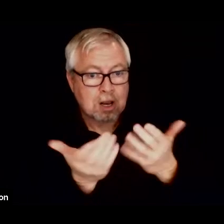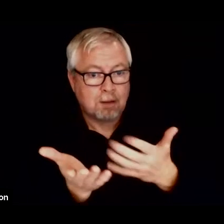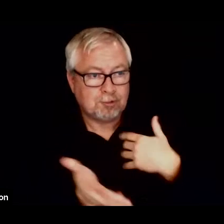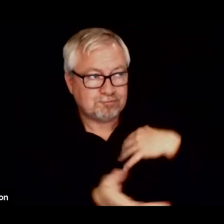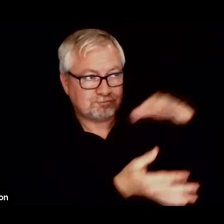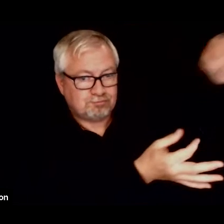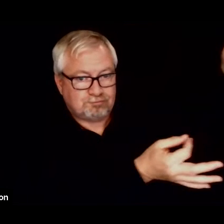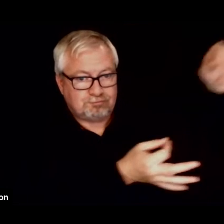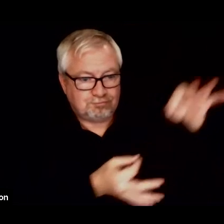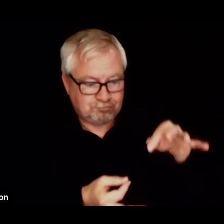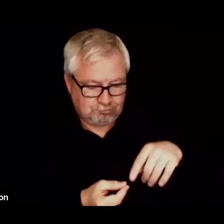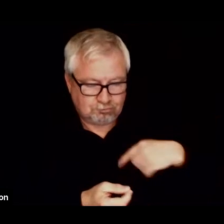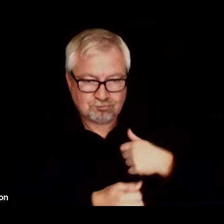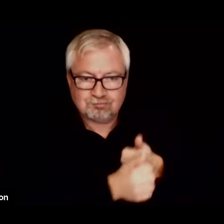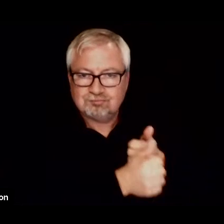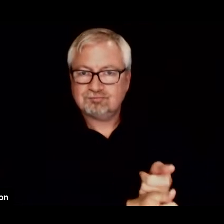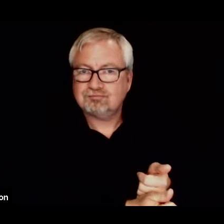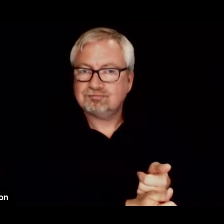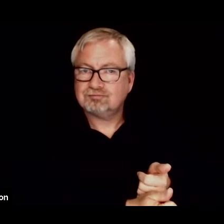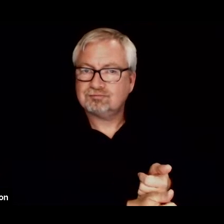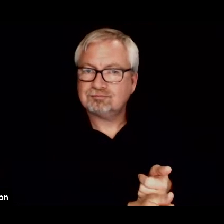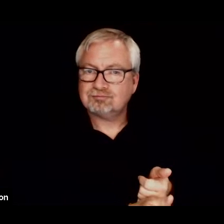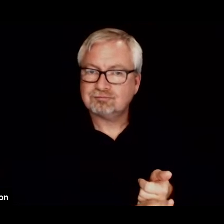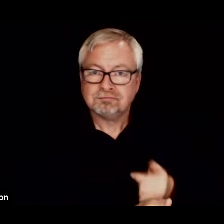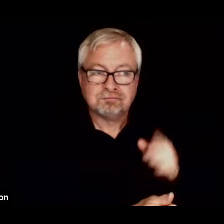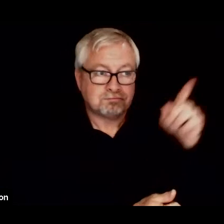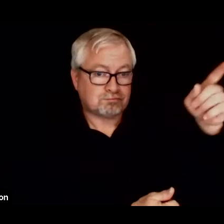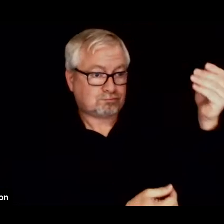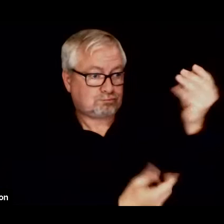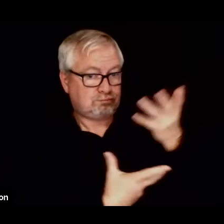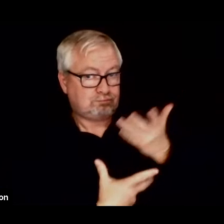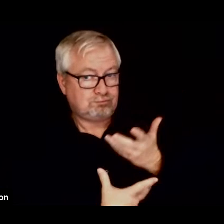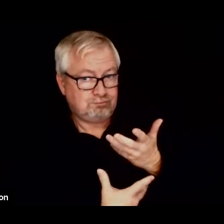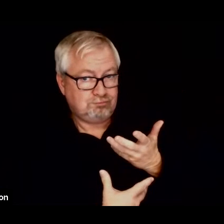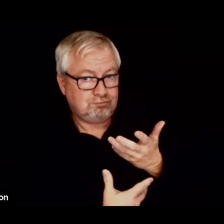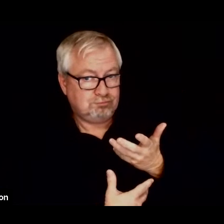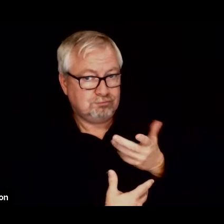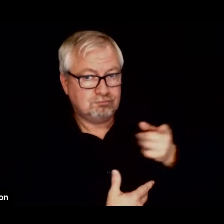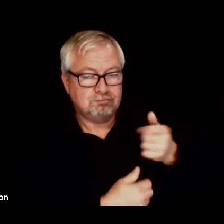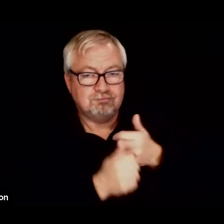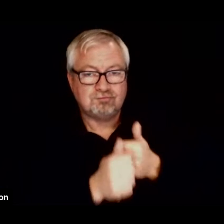has been informed by ethical guidelines that were put forth by the national academies